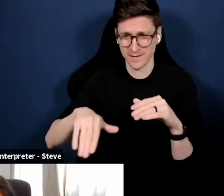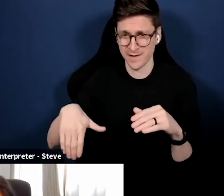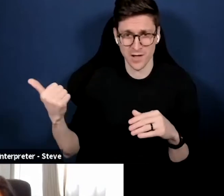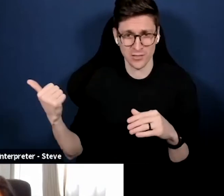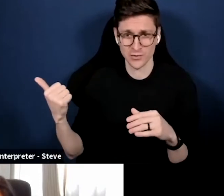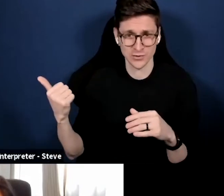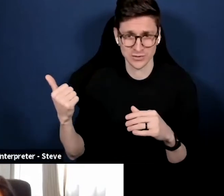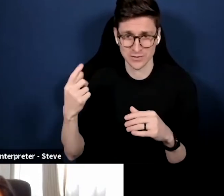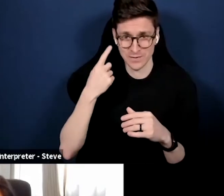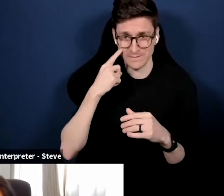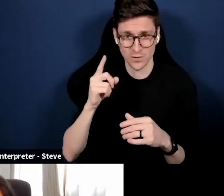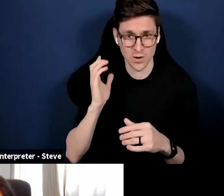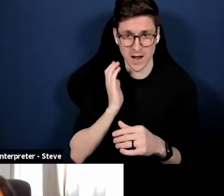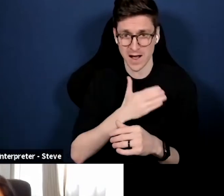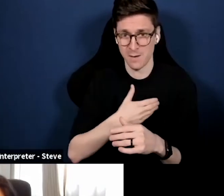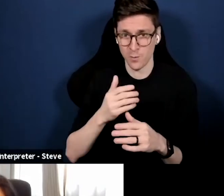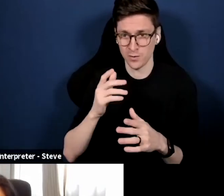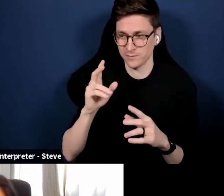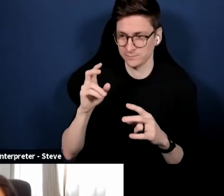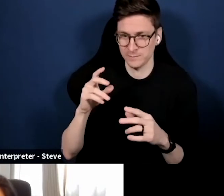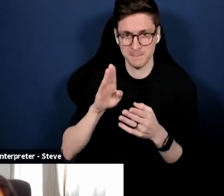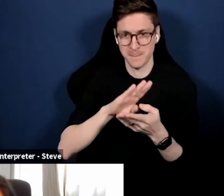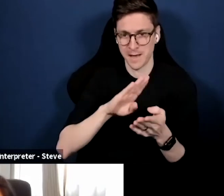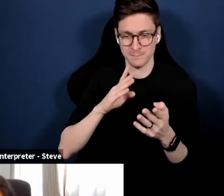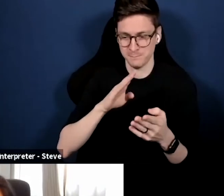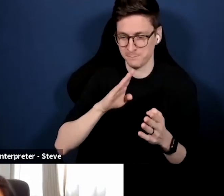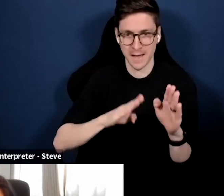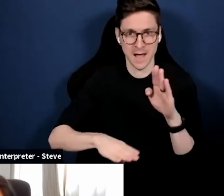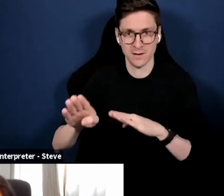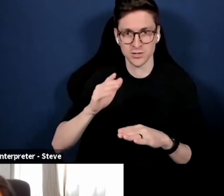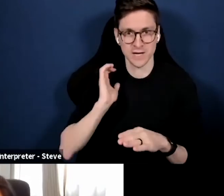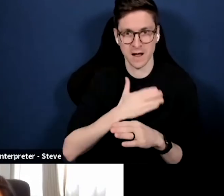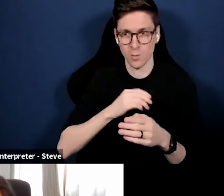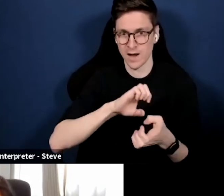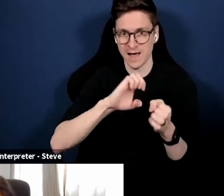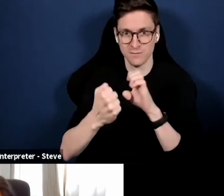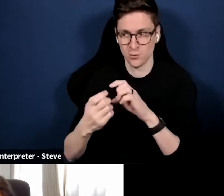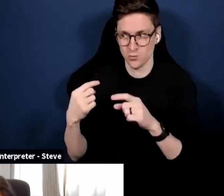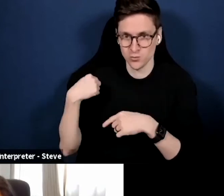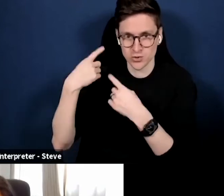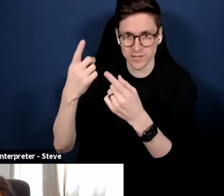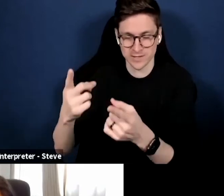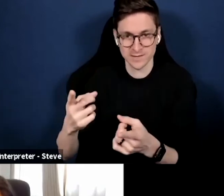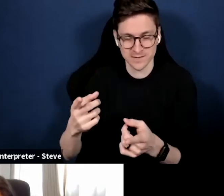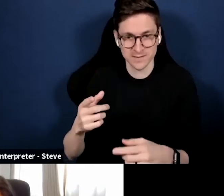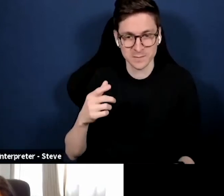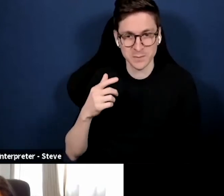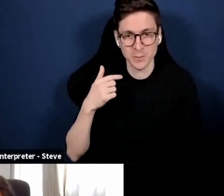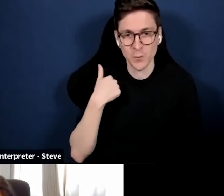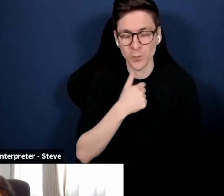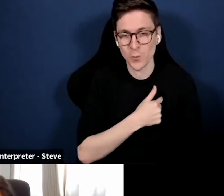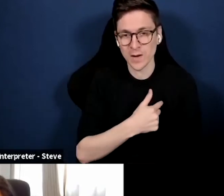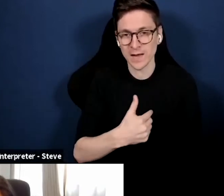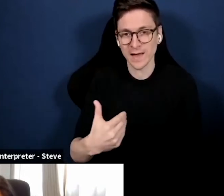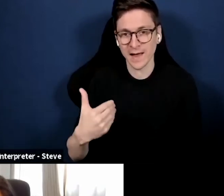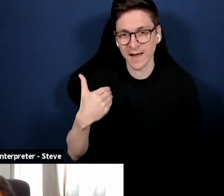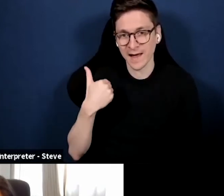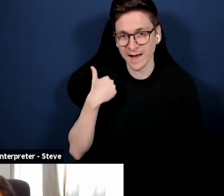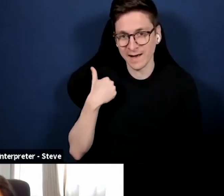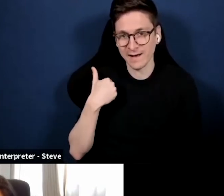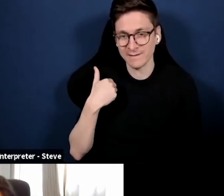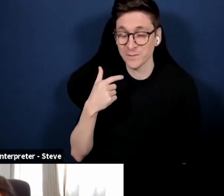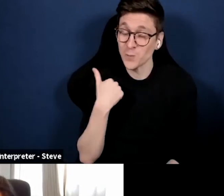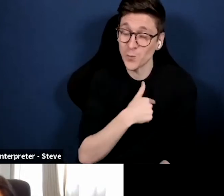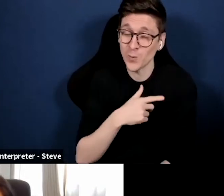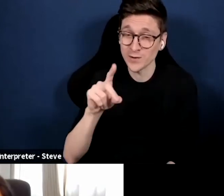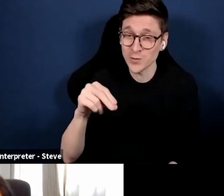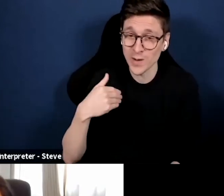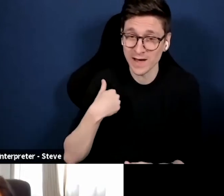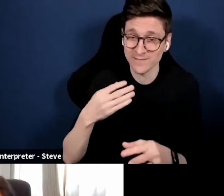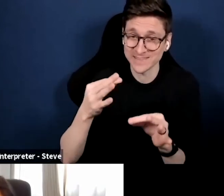sort of evolutionary biology so we do have a a very simplified touch in that we've got the